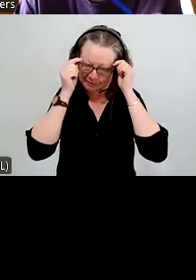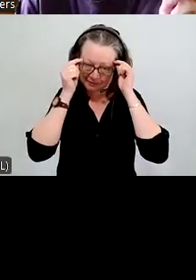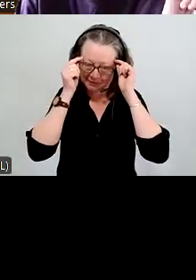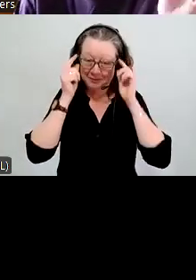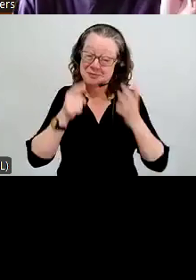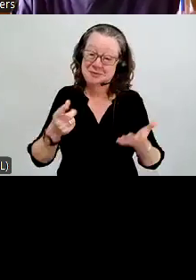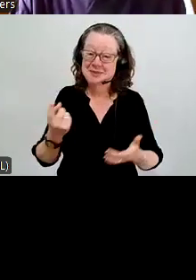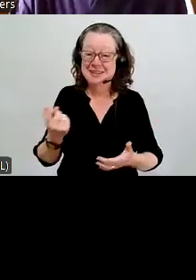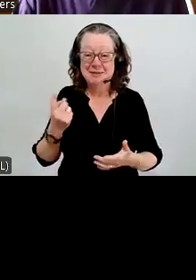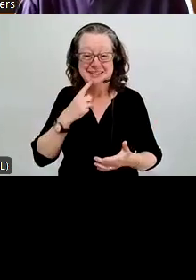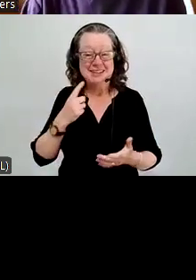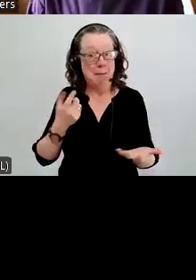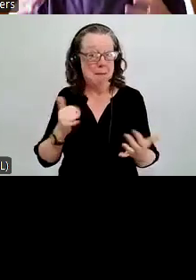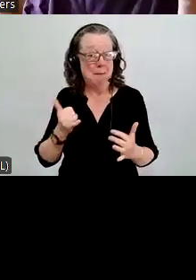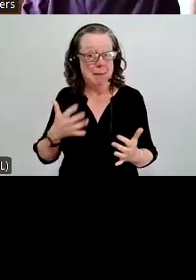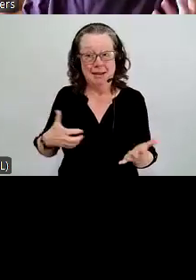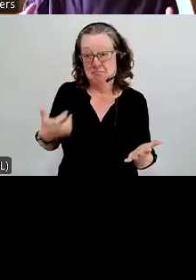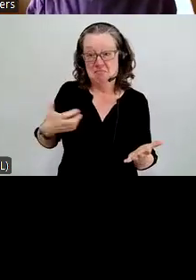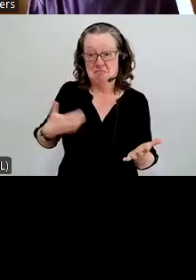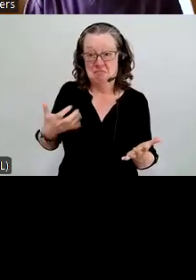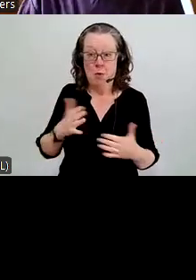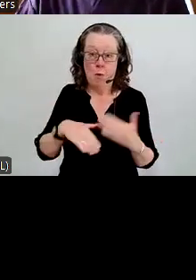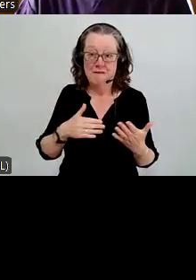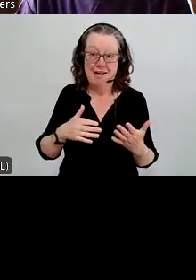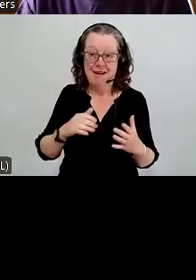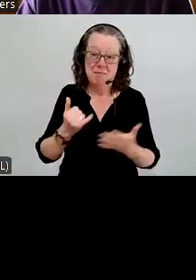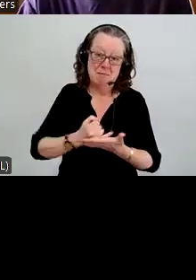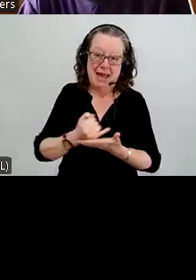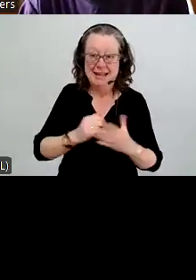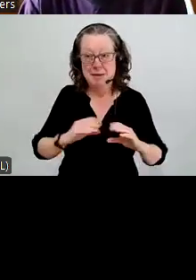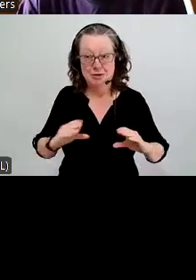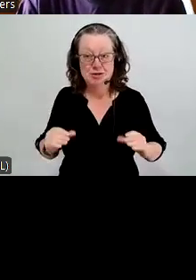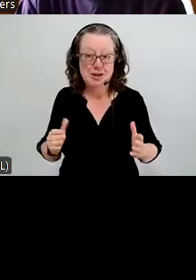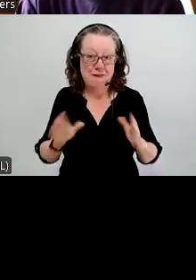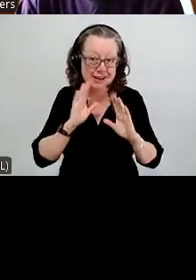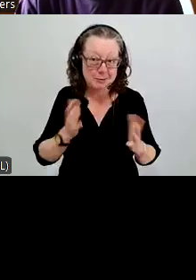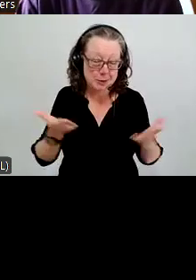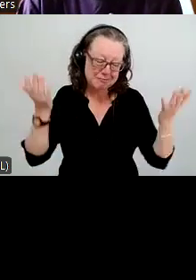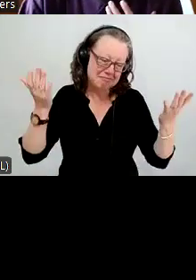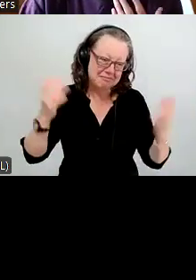says James. Yes, again, it's all about that profiling. There are a few different things.